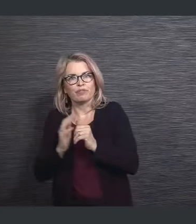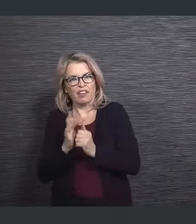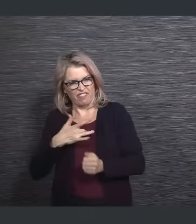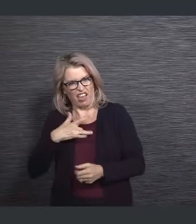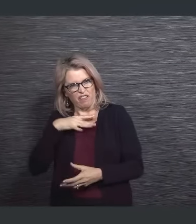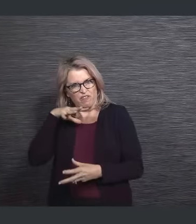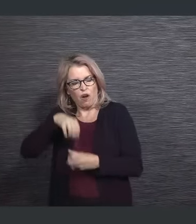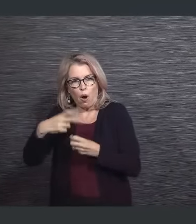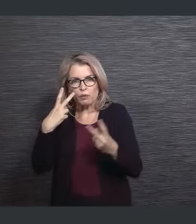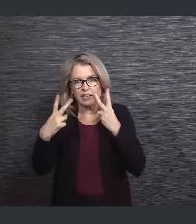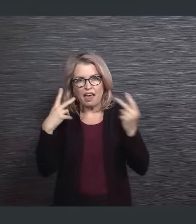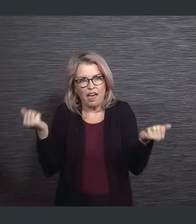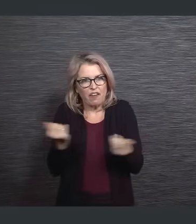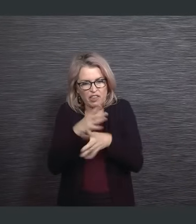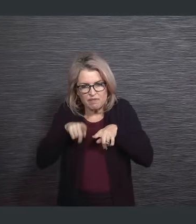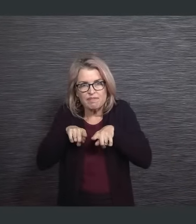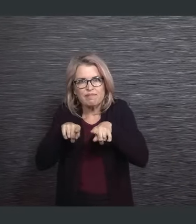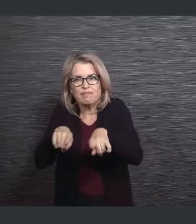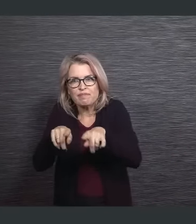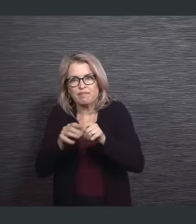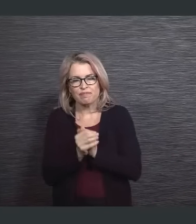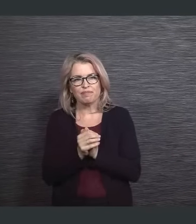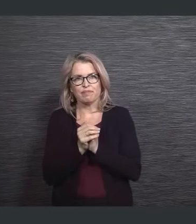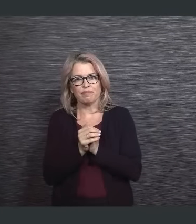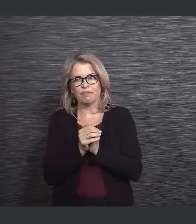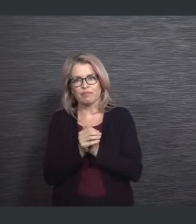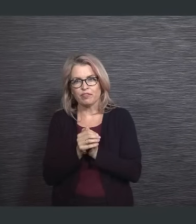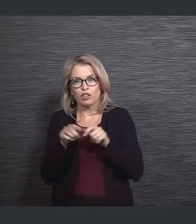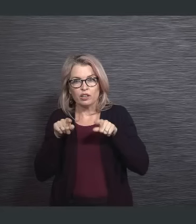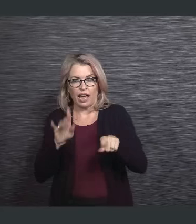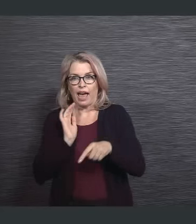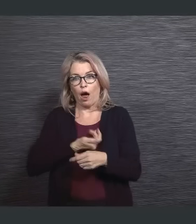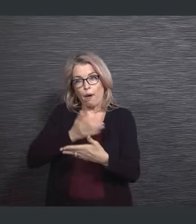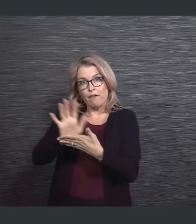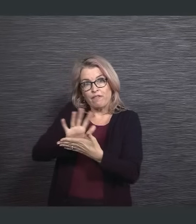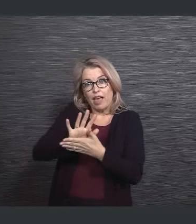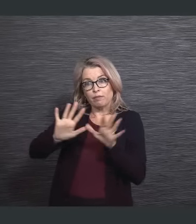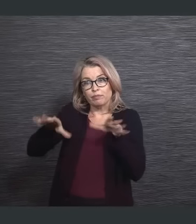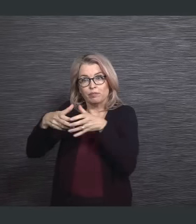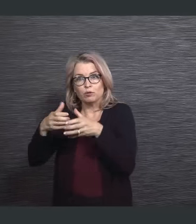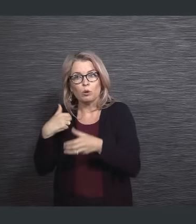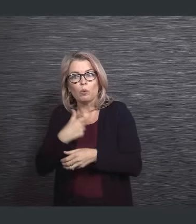In our film division, we continue to bring to life, fascinating stories.